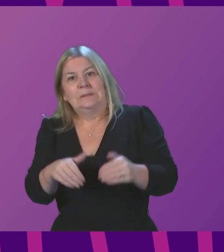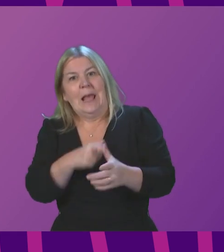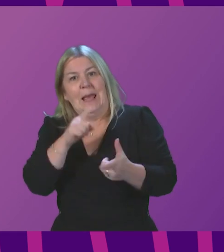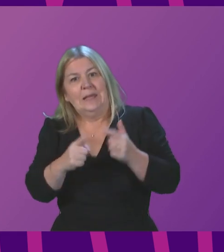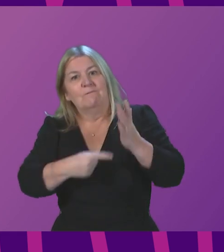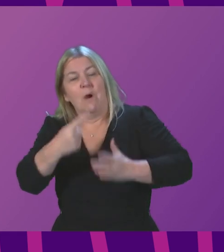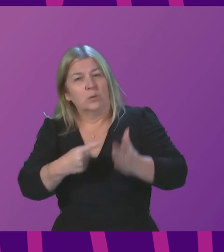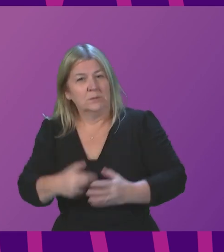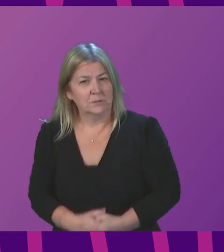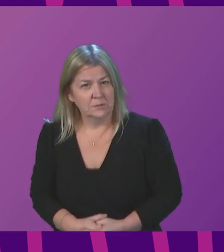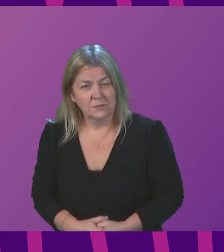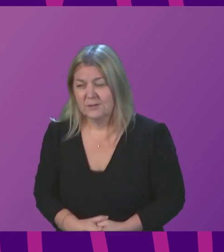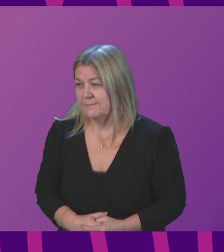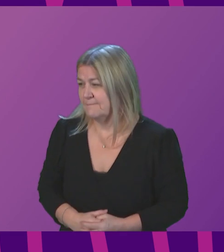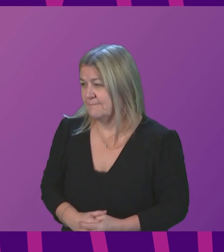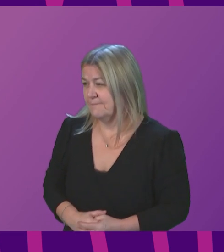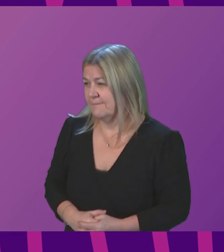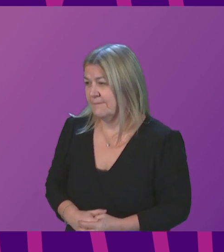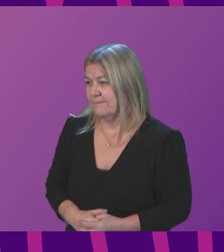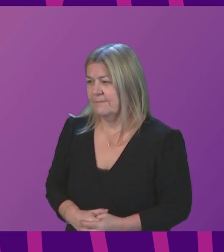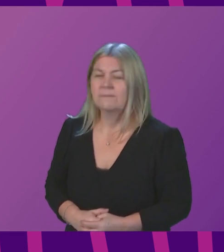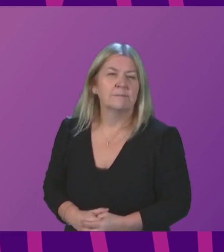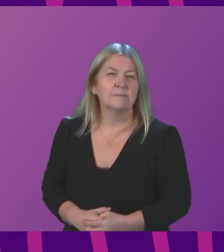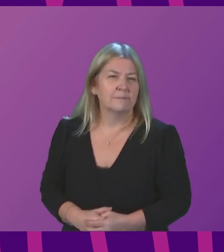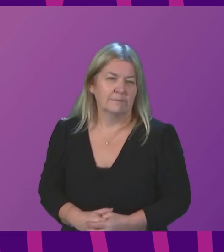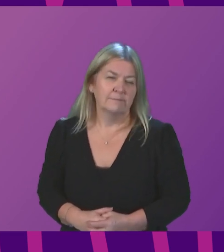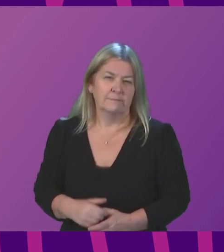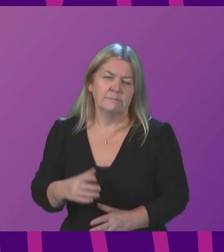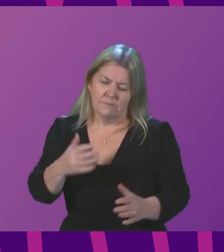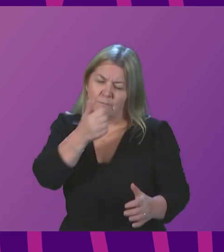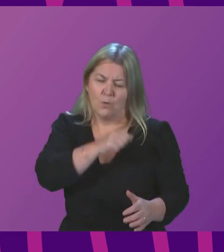We are doing all of that—I covered some of it in my initial answer.